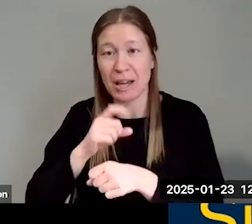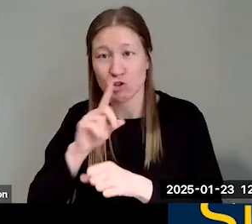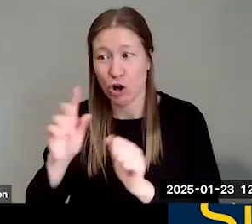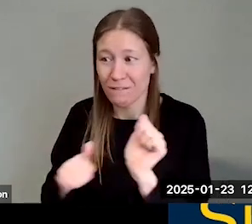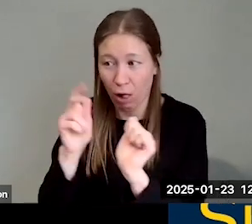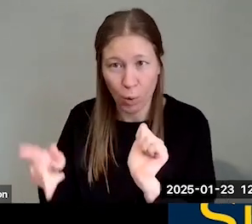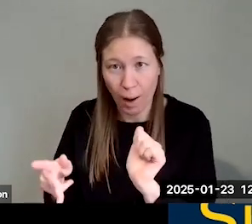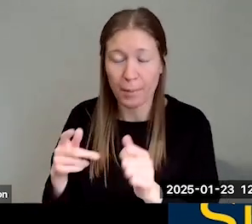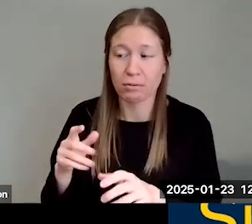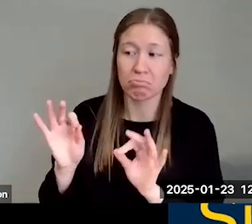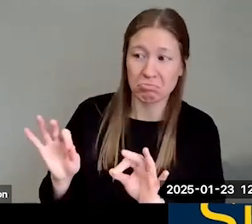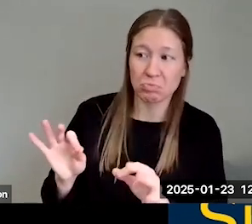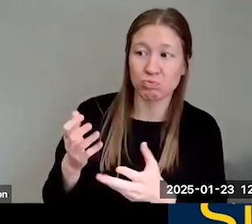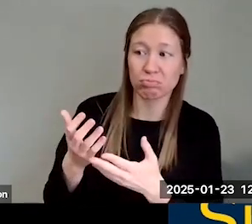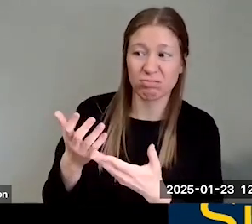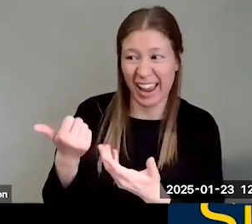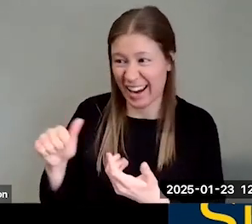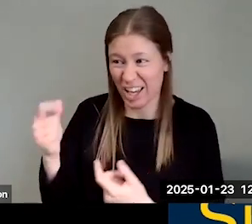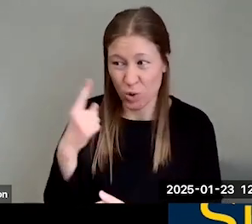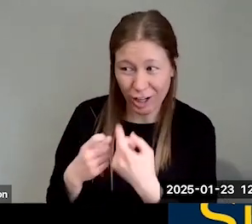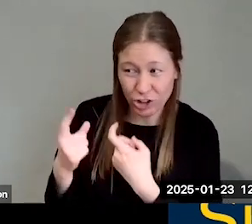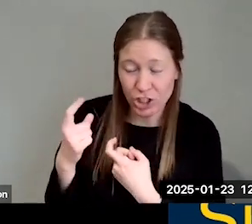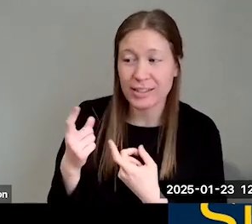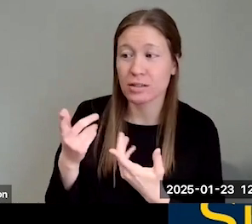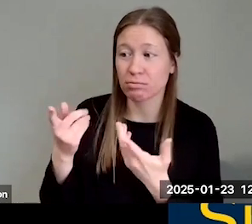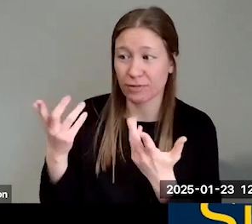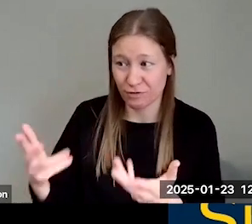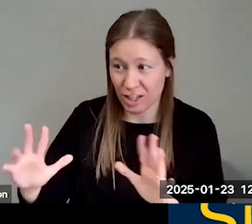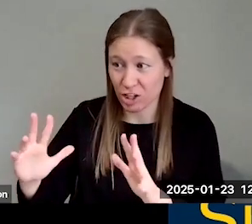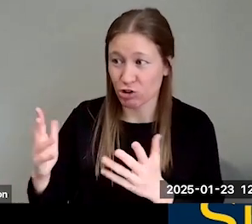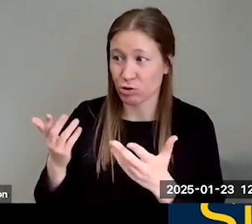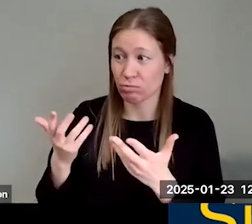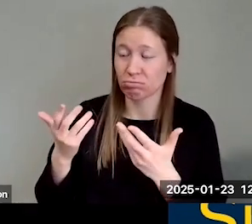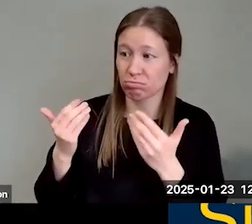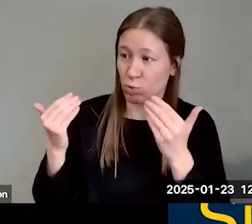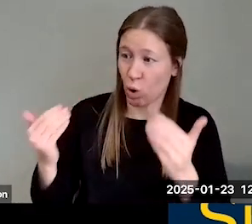have any questions, if they've decided to engage in the interactive process.